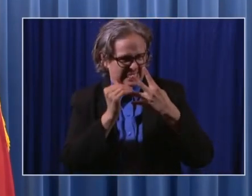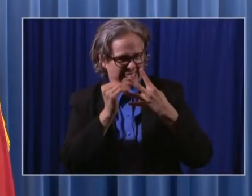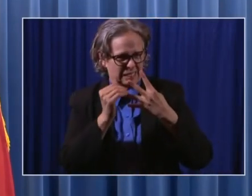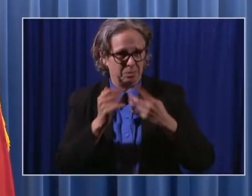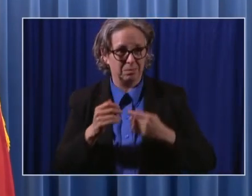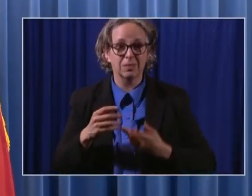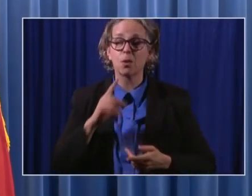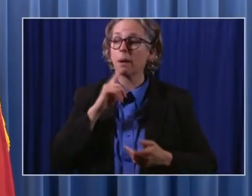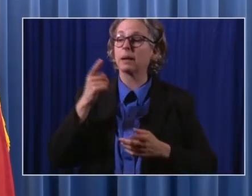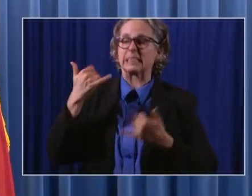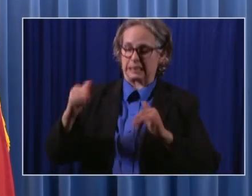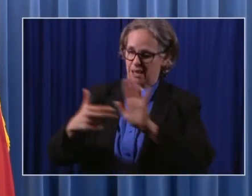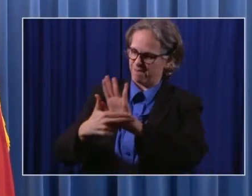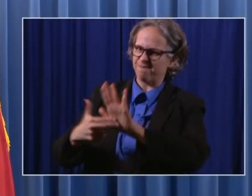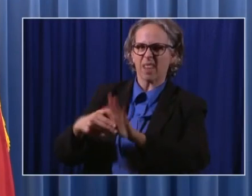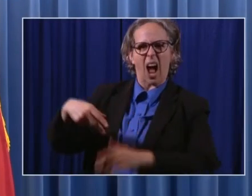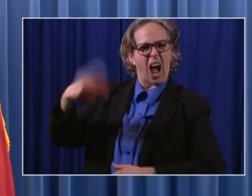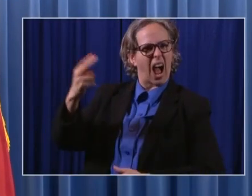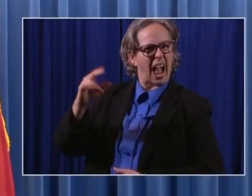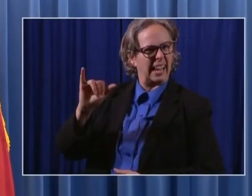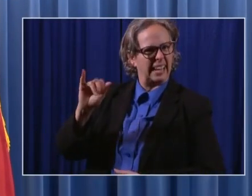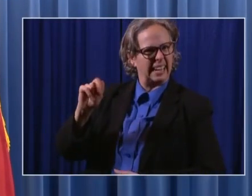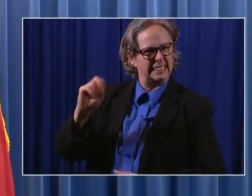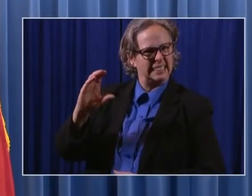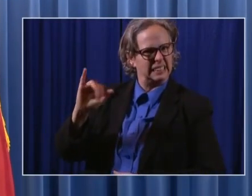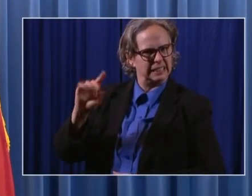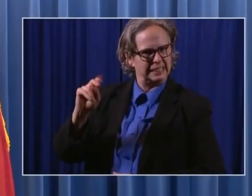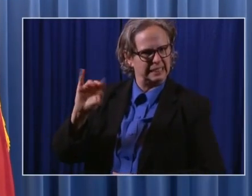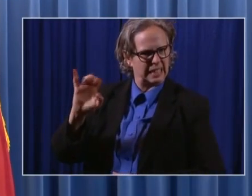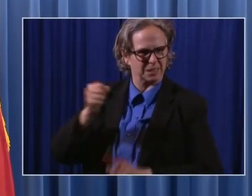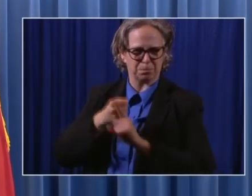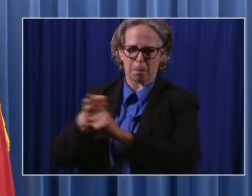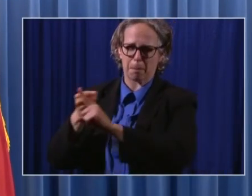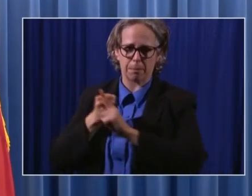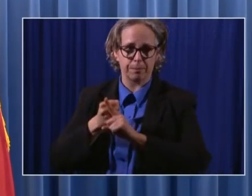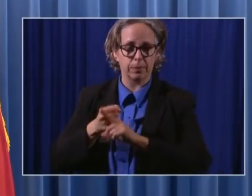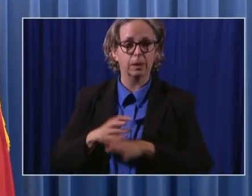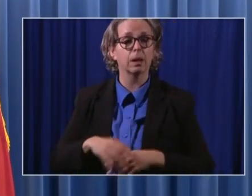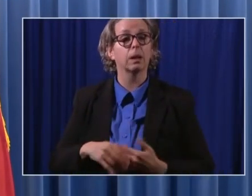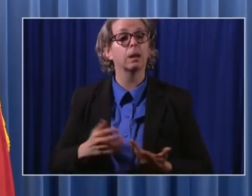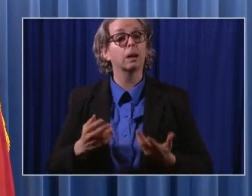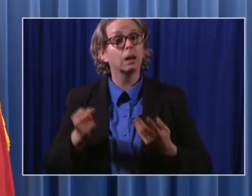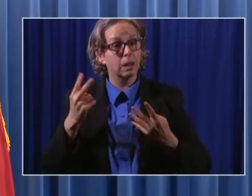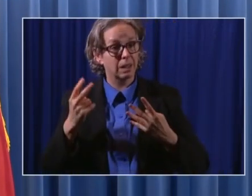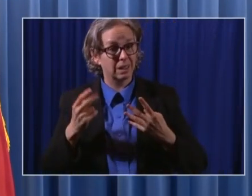SIGNIFICANT PROBLEM. FOR EXAMPLE, ALL OF THEM ARE